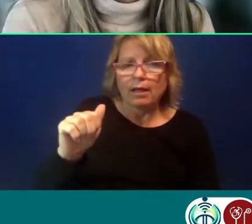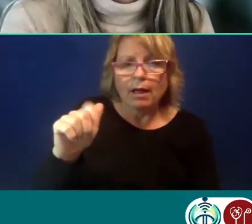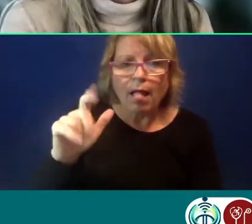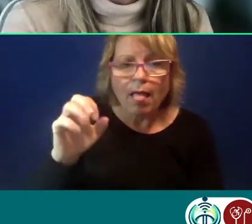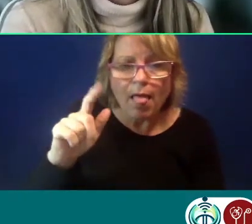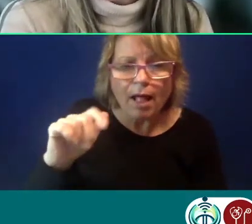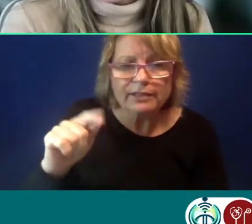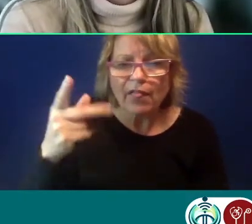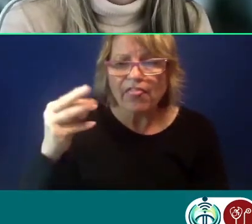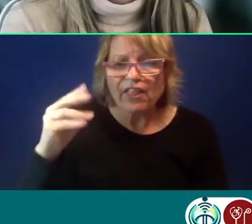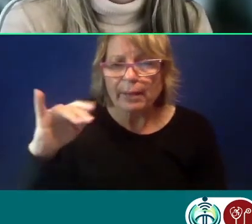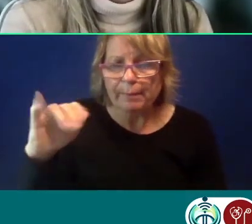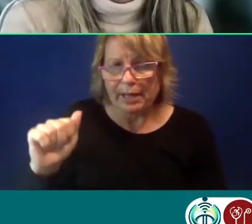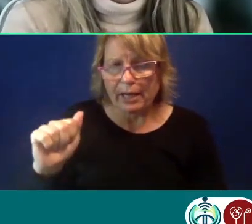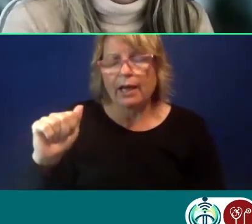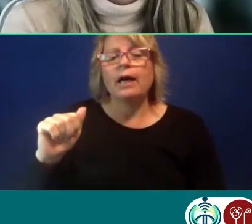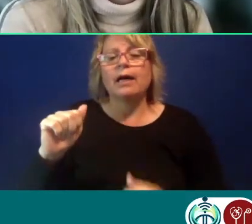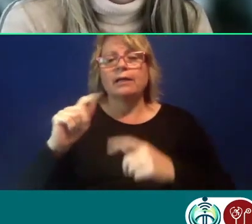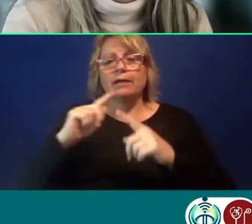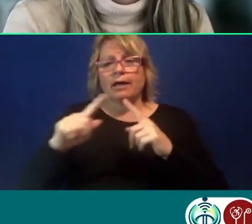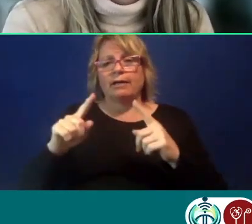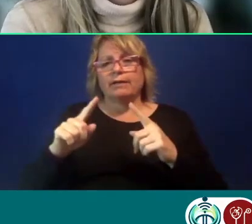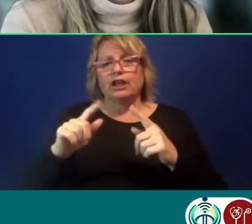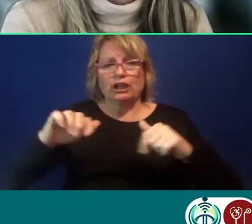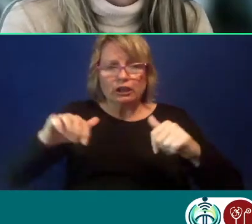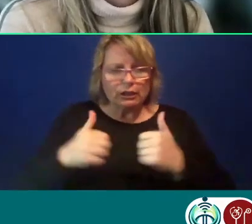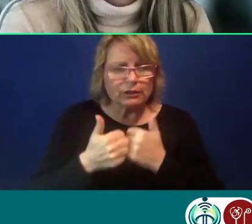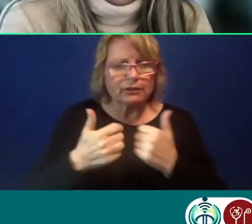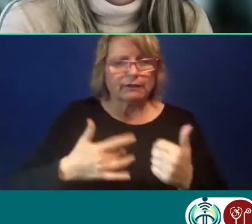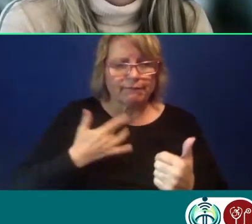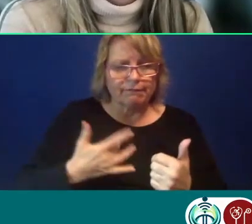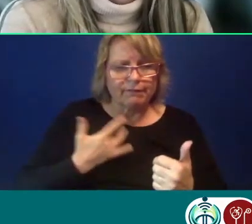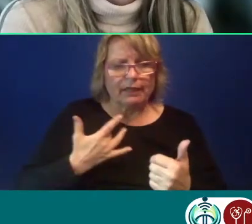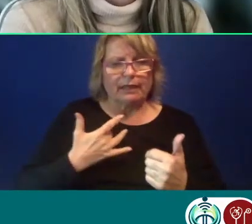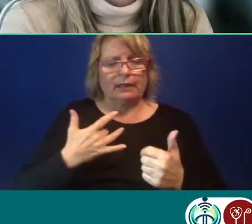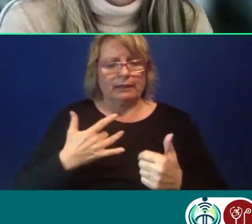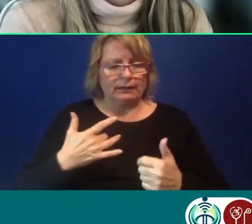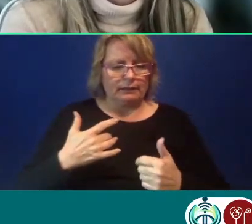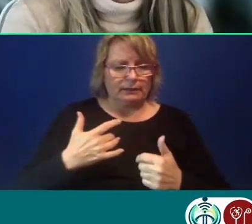a challenge to actually describe the feelings and emotions that they're feeling pertaining to